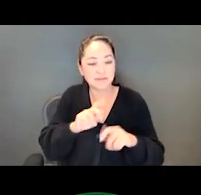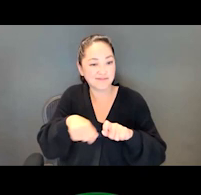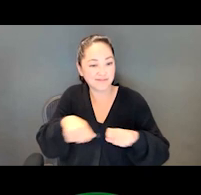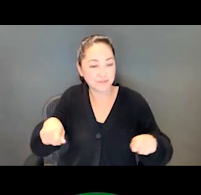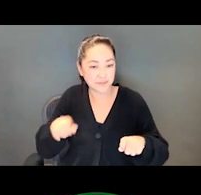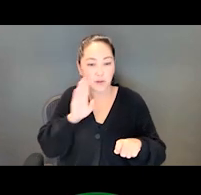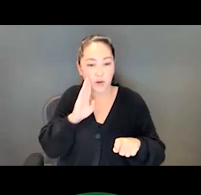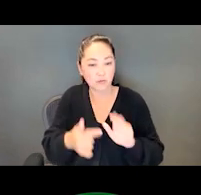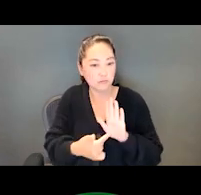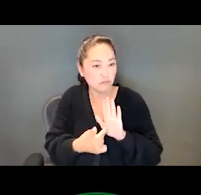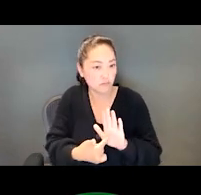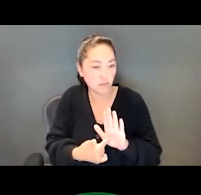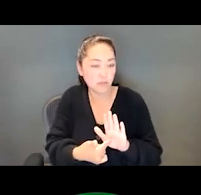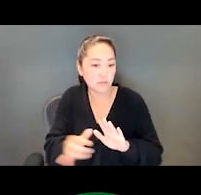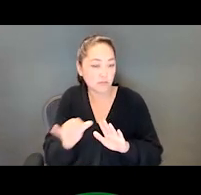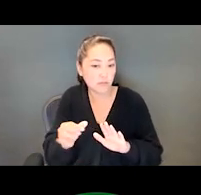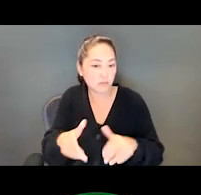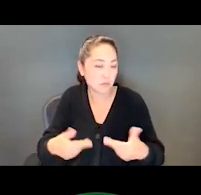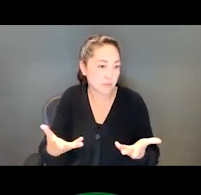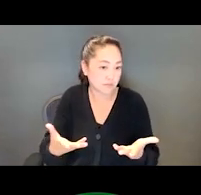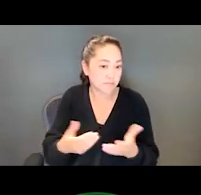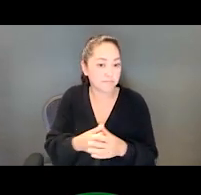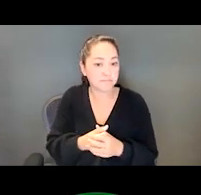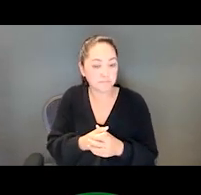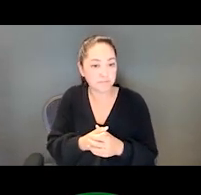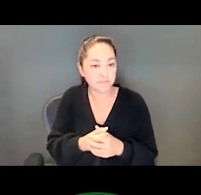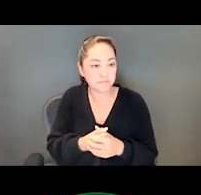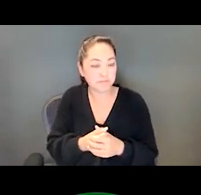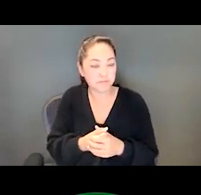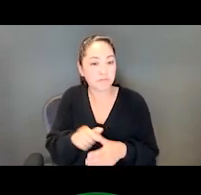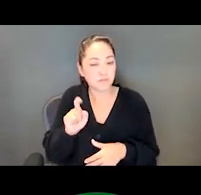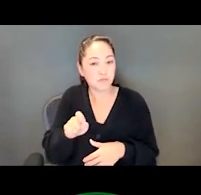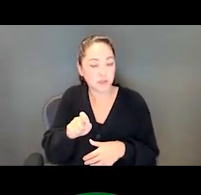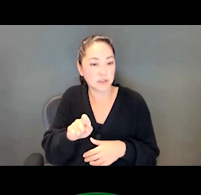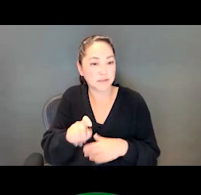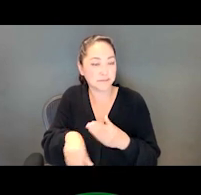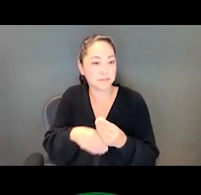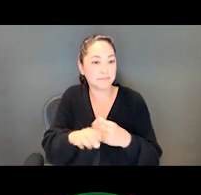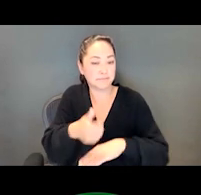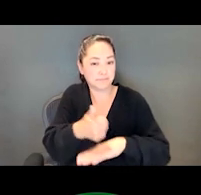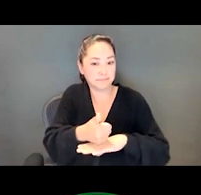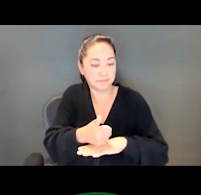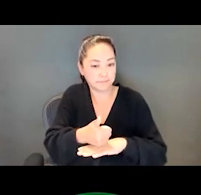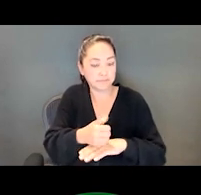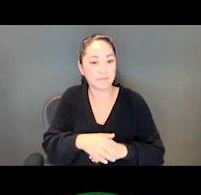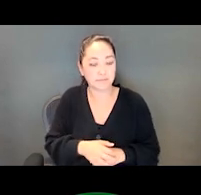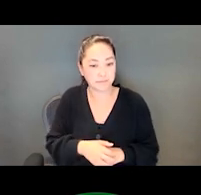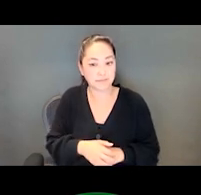and things that we should put in place. For, for long term.